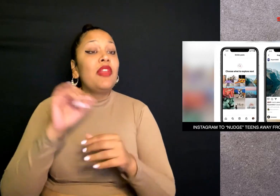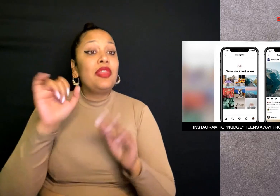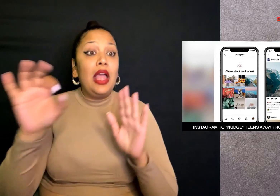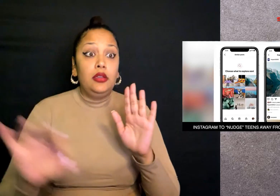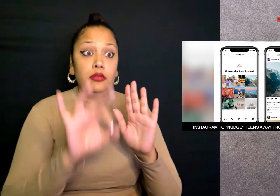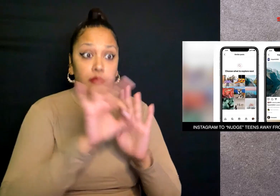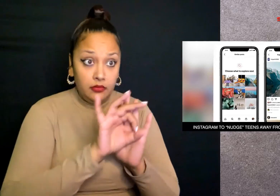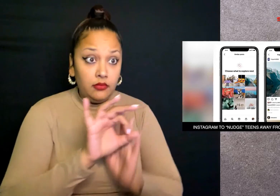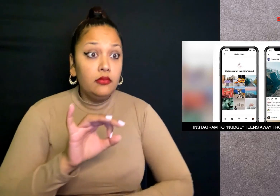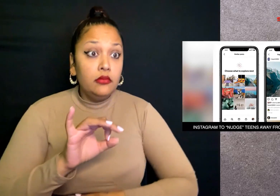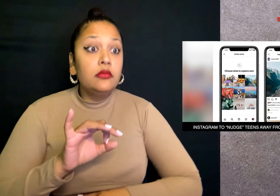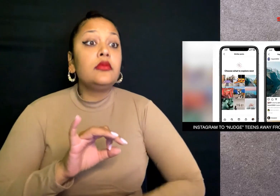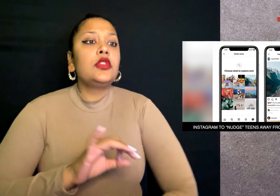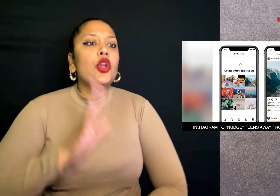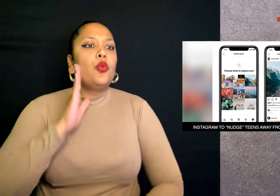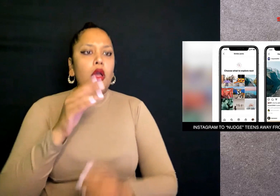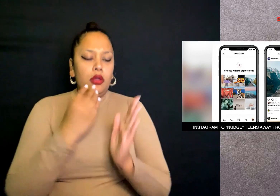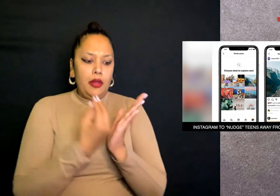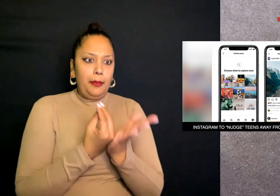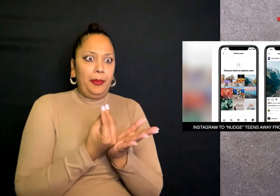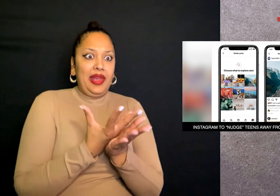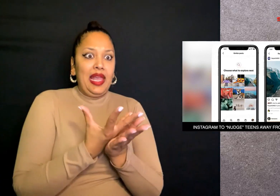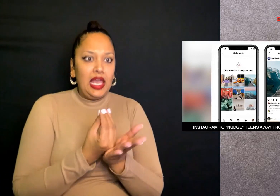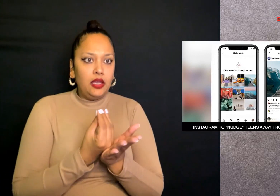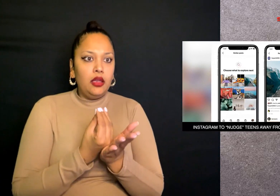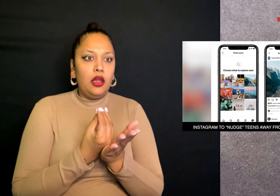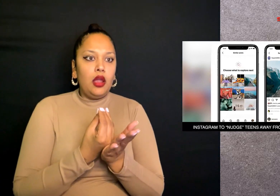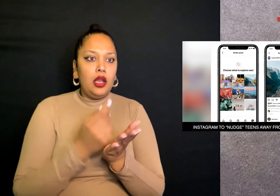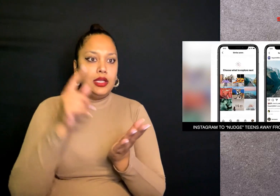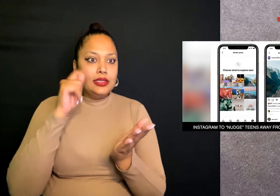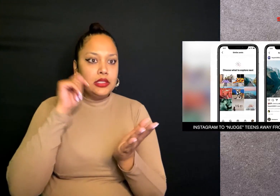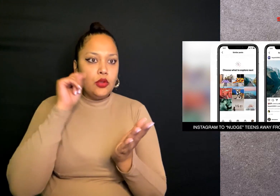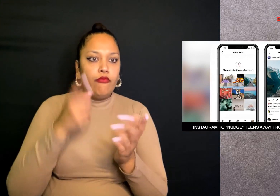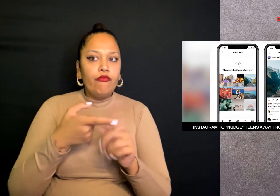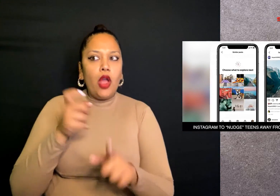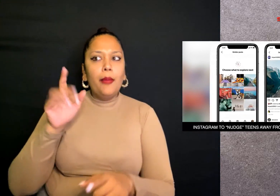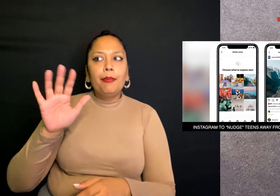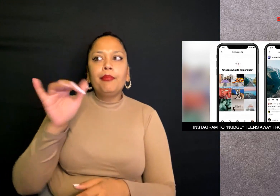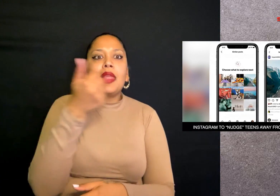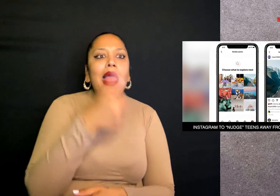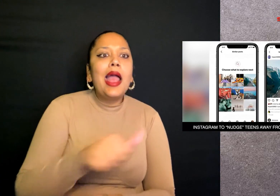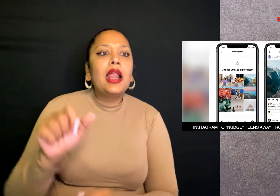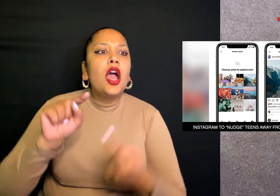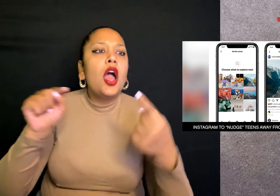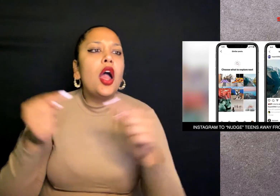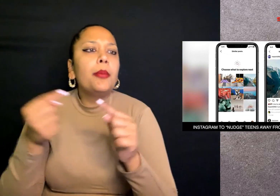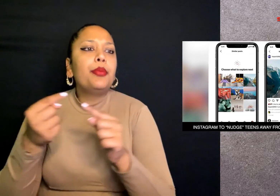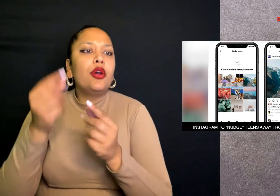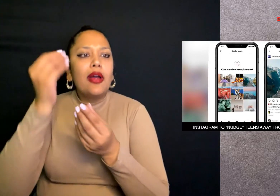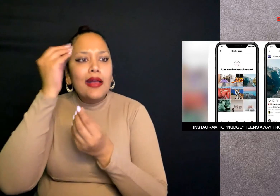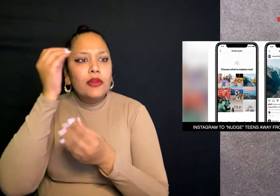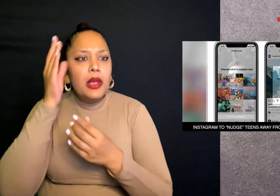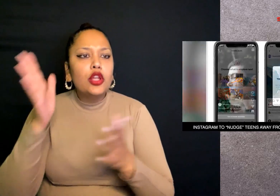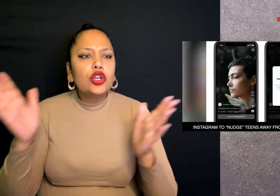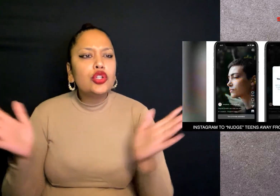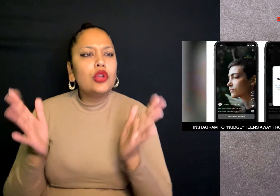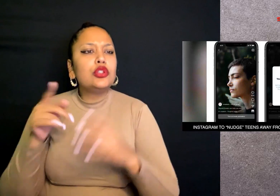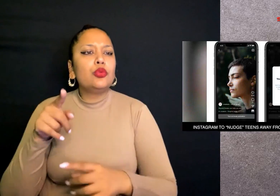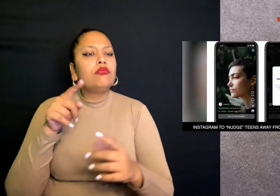in Instagram's explore section the company says the feature will nudge teens away from